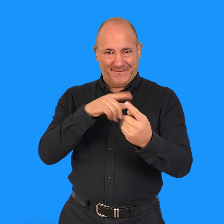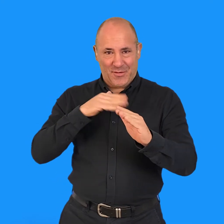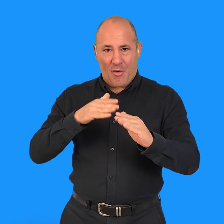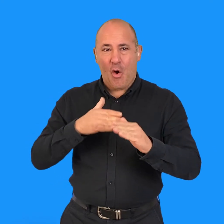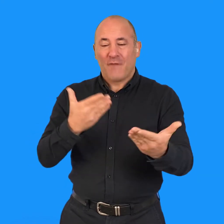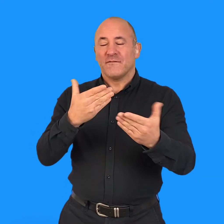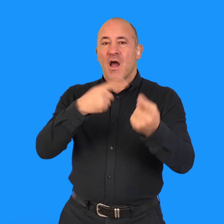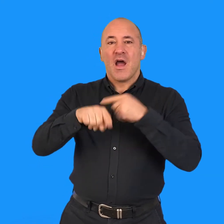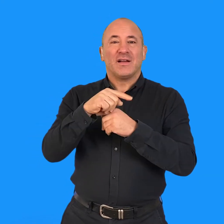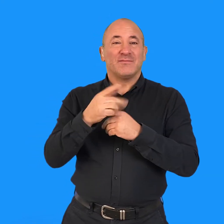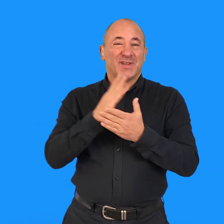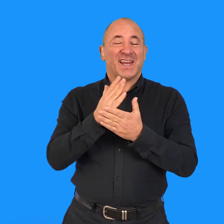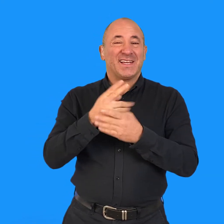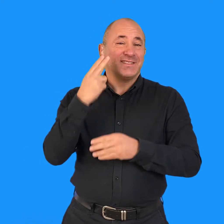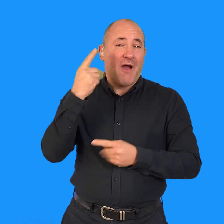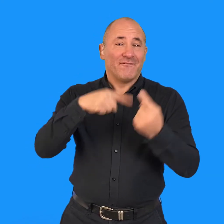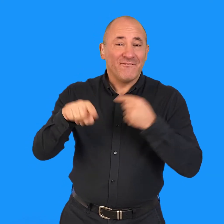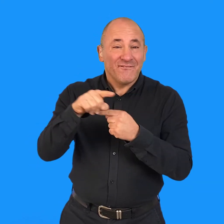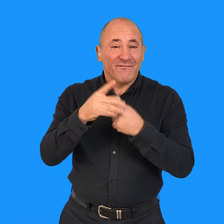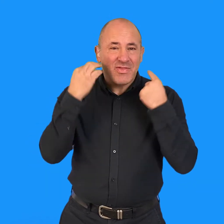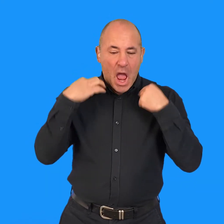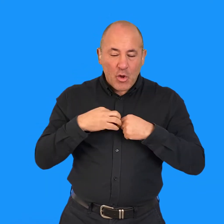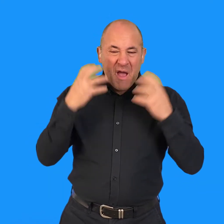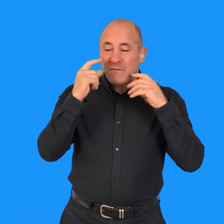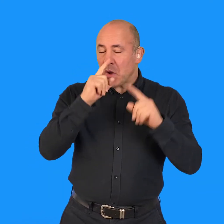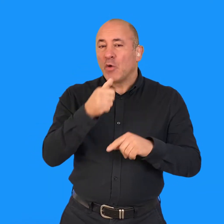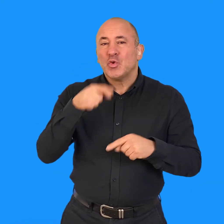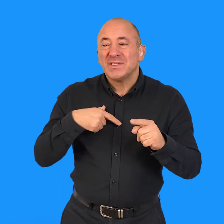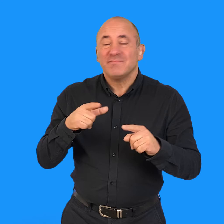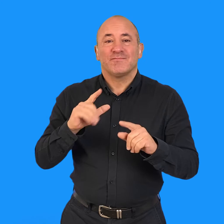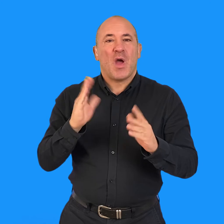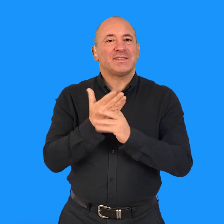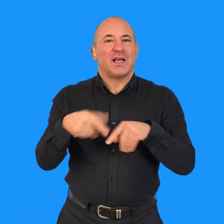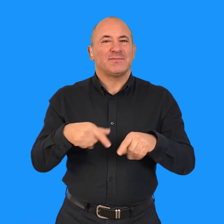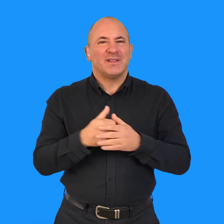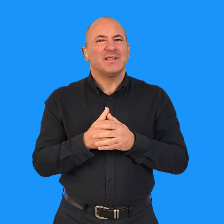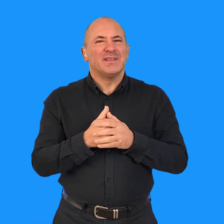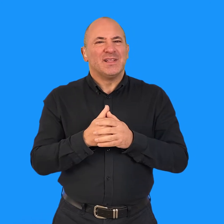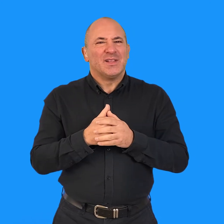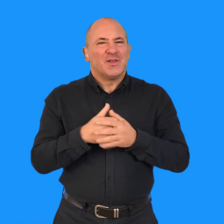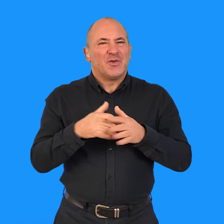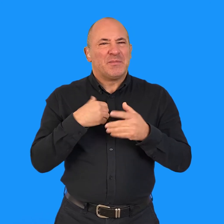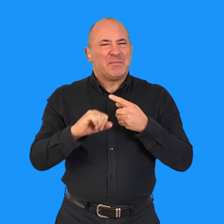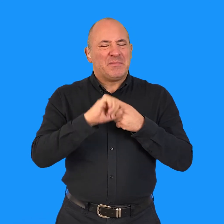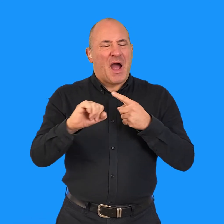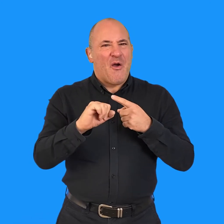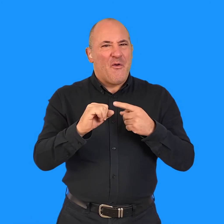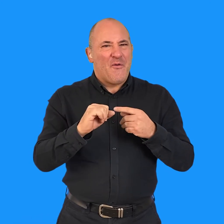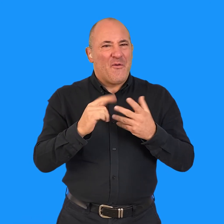to people who couldn't either use the neck loop or the headphones. And that was a pretty sticky realization